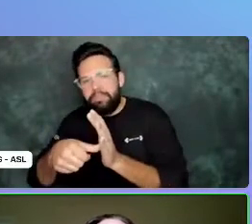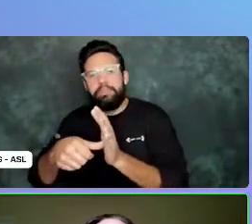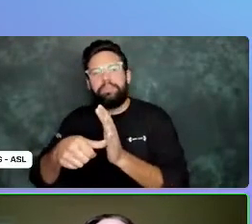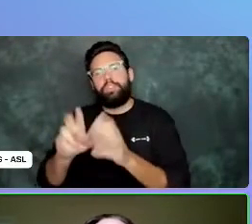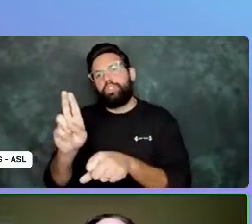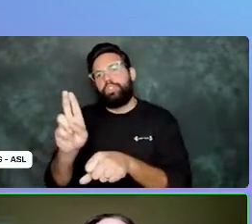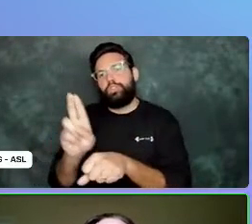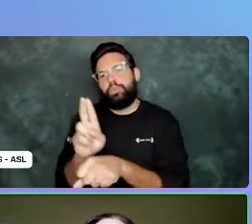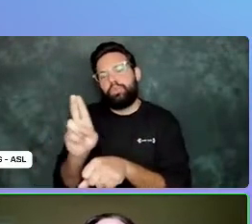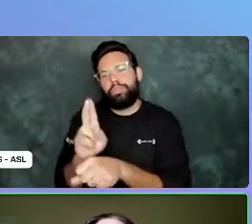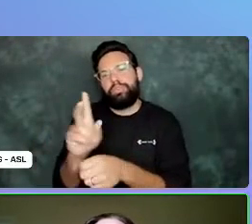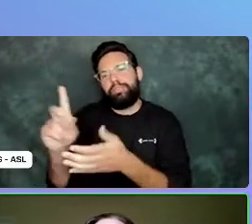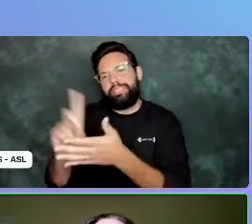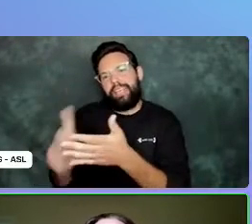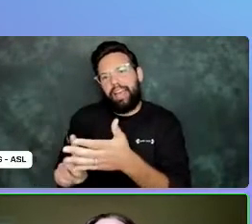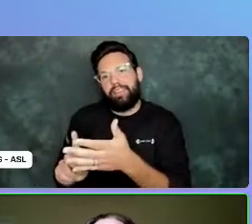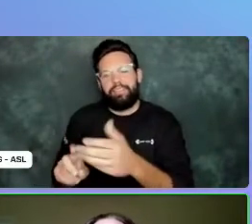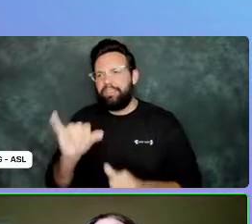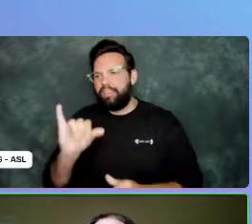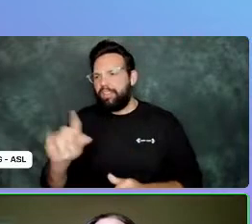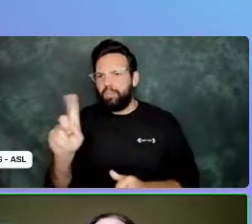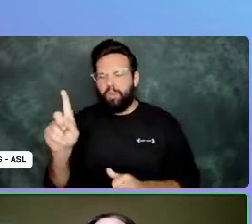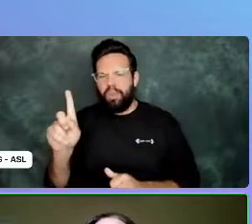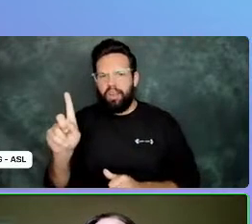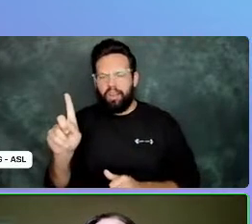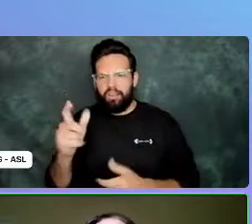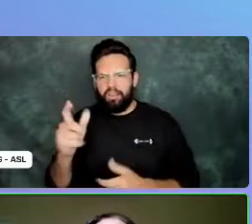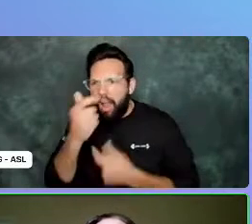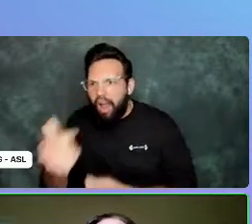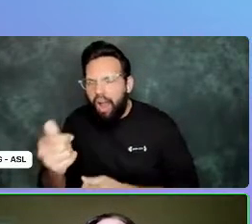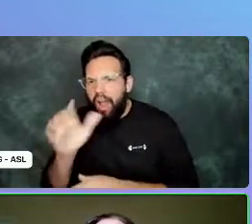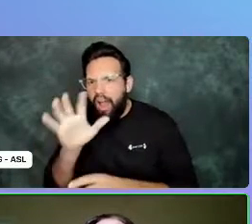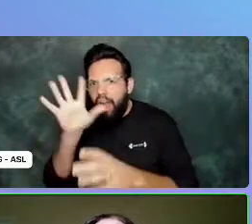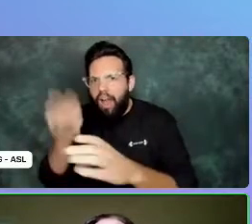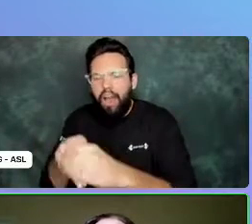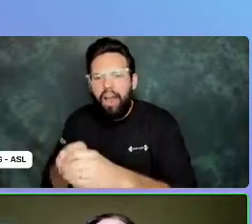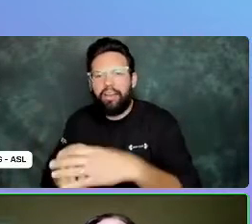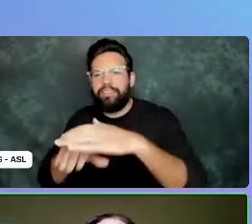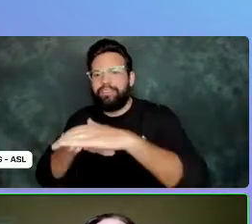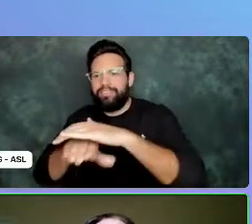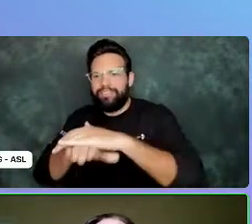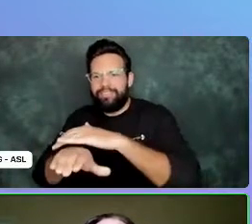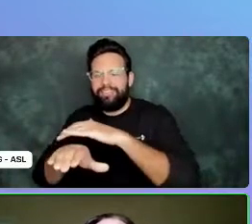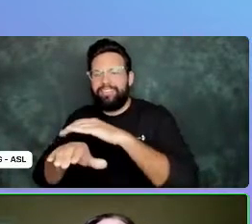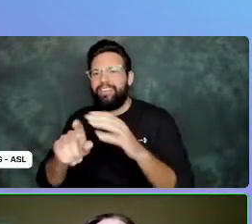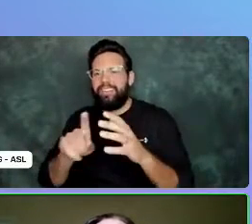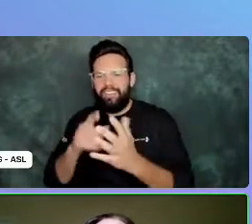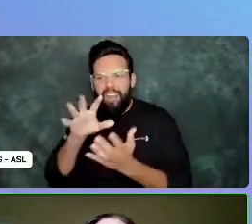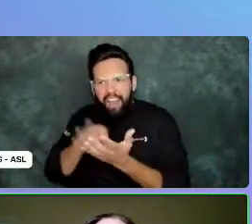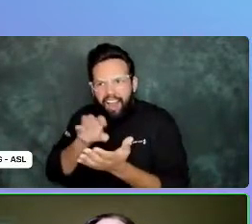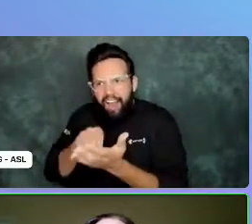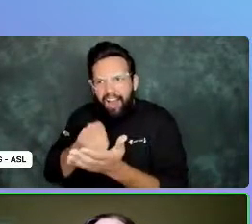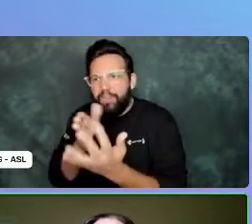school and study -- accessibility user experience design. That's where I got an interest in that for